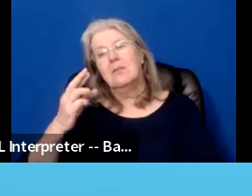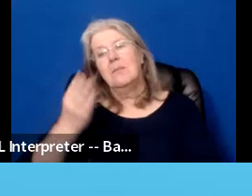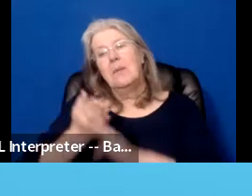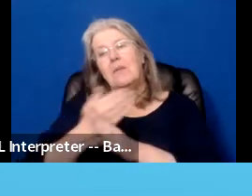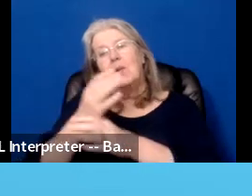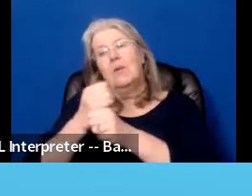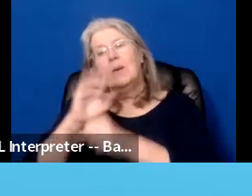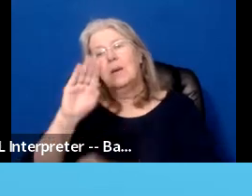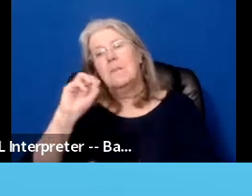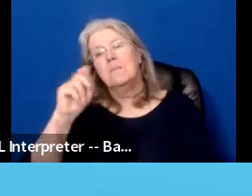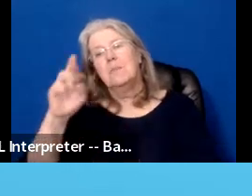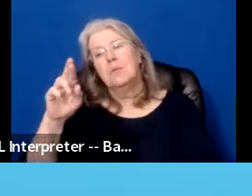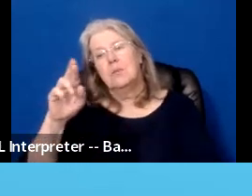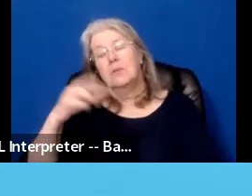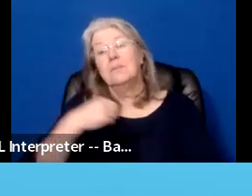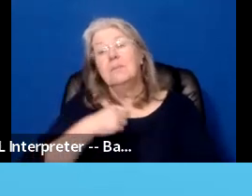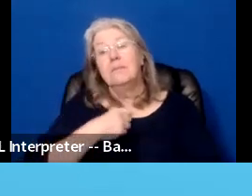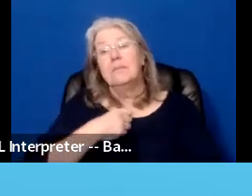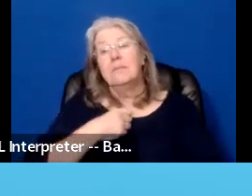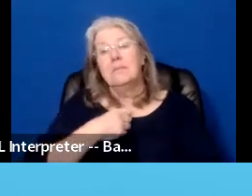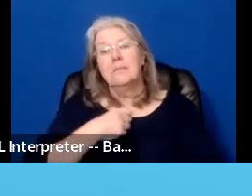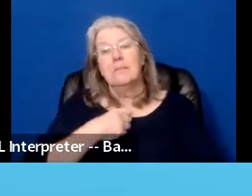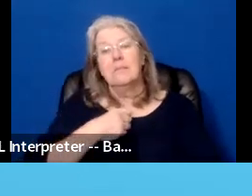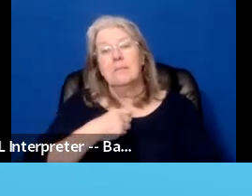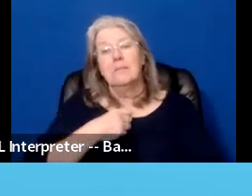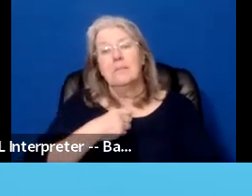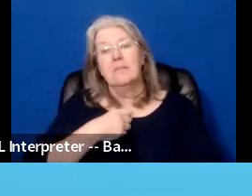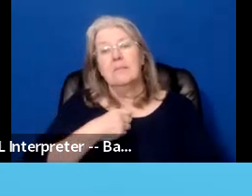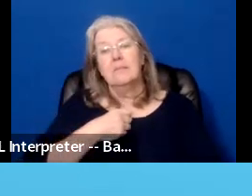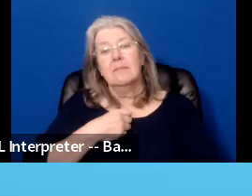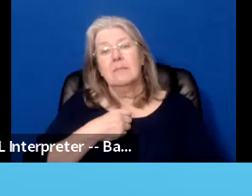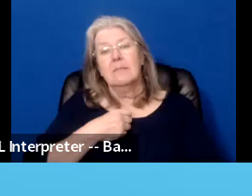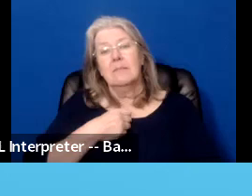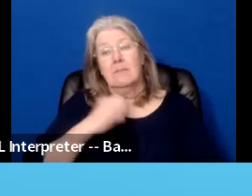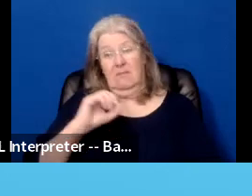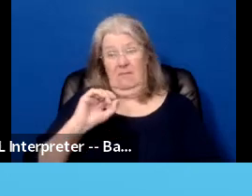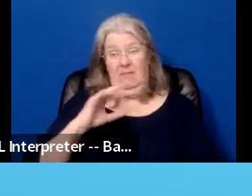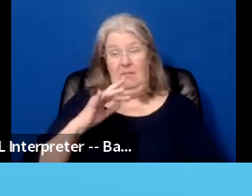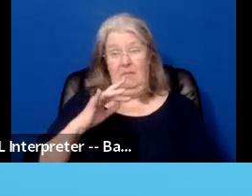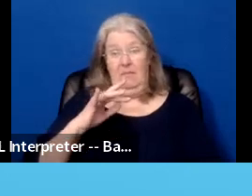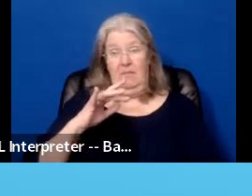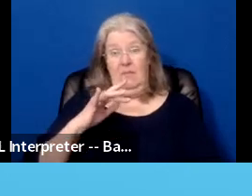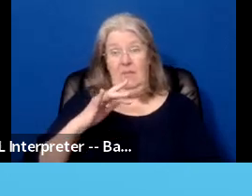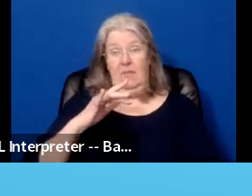Matt: Great. And do you think a second booster will be available anytime soon for youth?